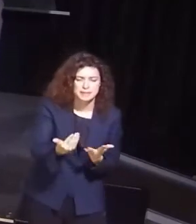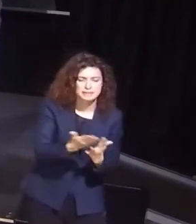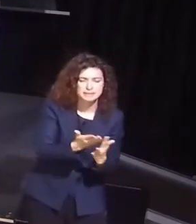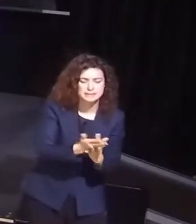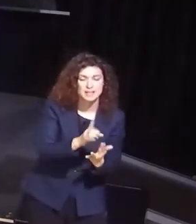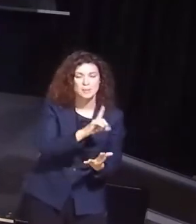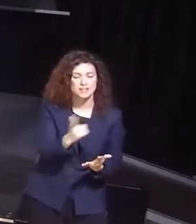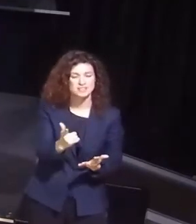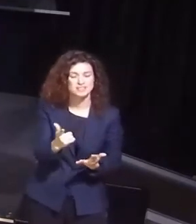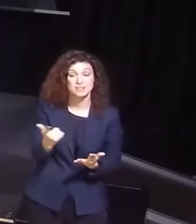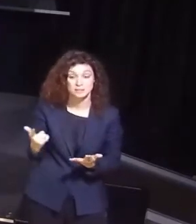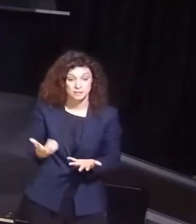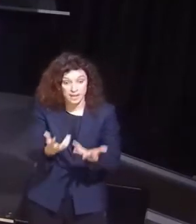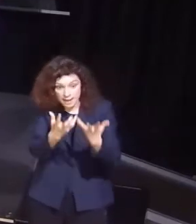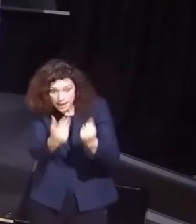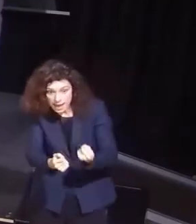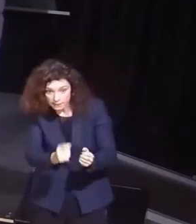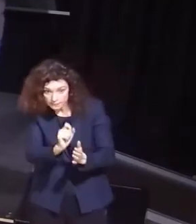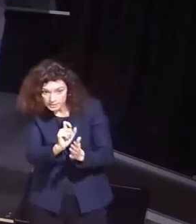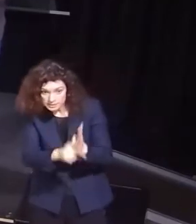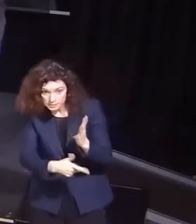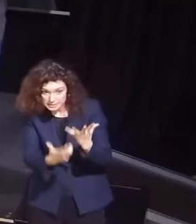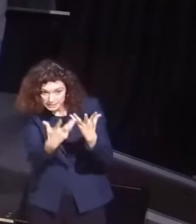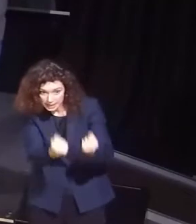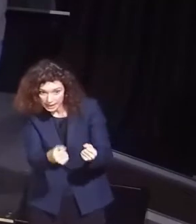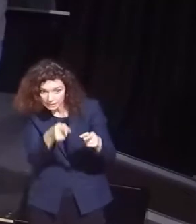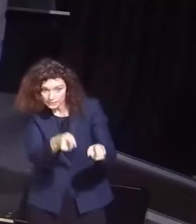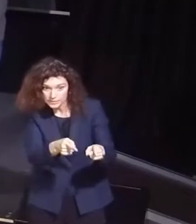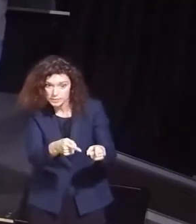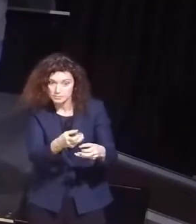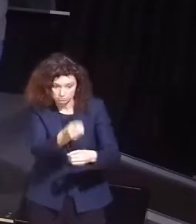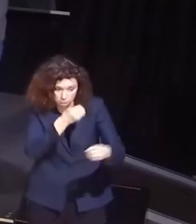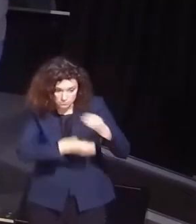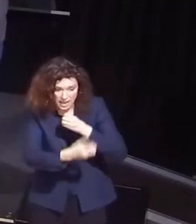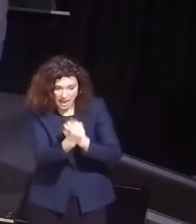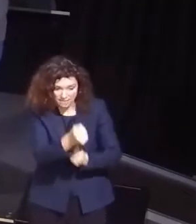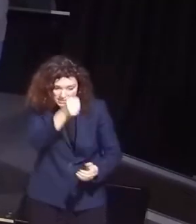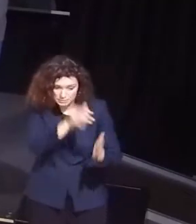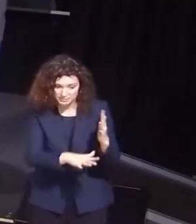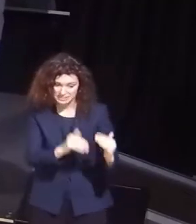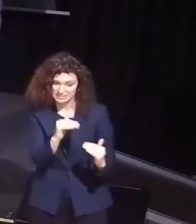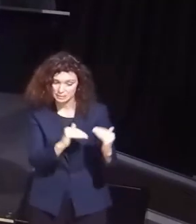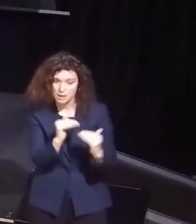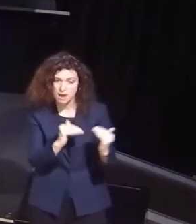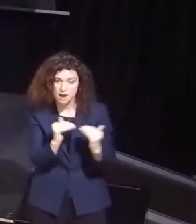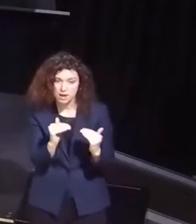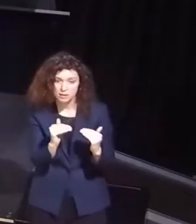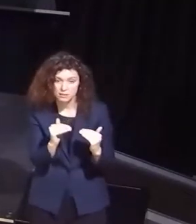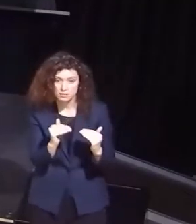just because somebody can personally relate to the cause of accessibility or inclusive design